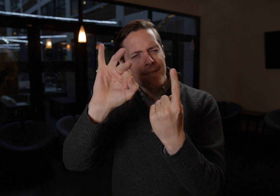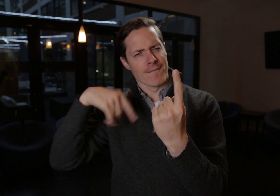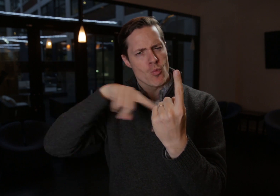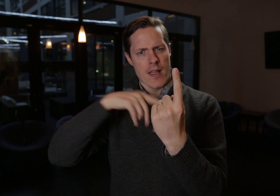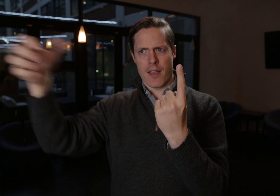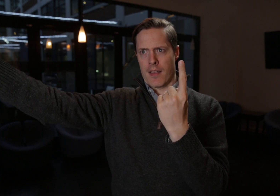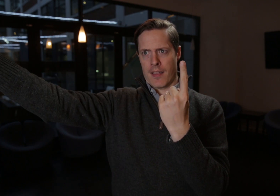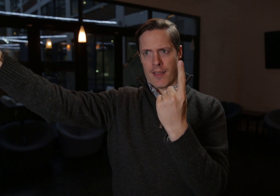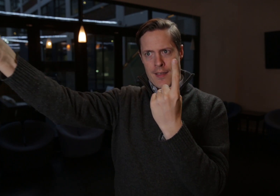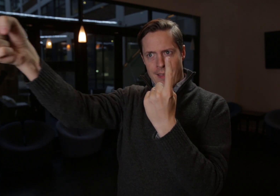If we found a way to pull that hearing person in,